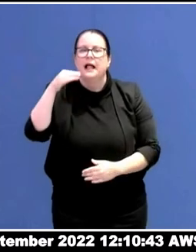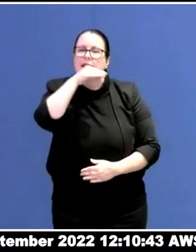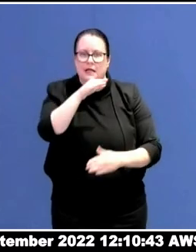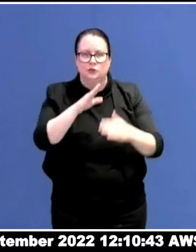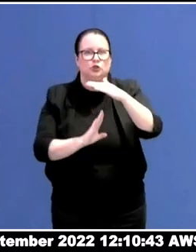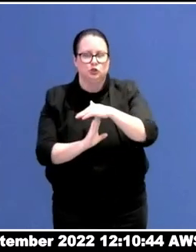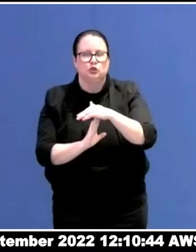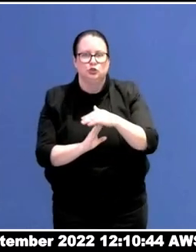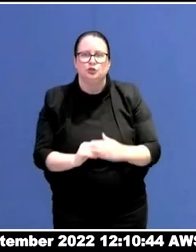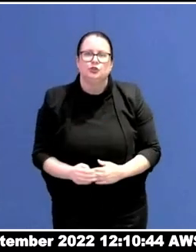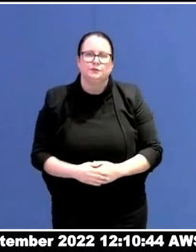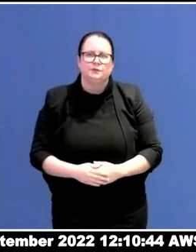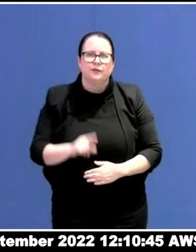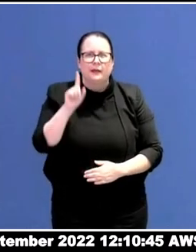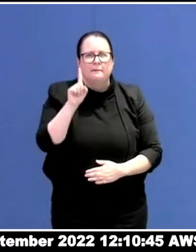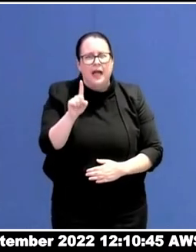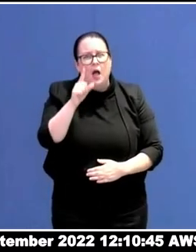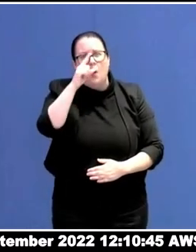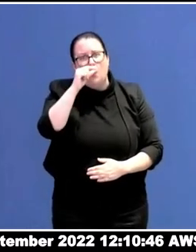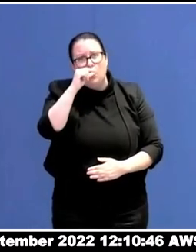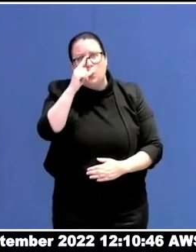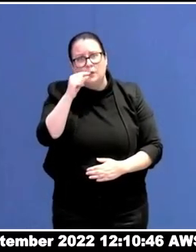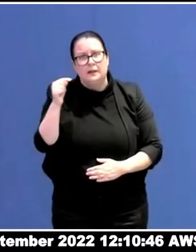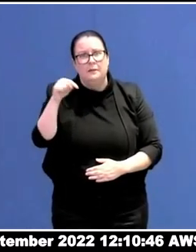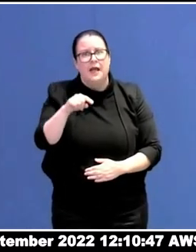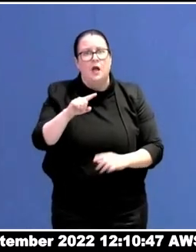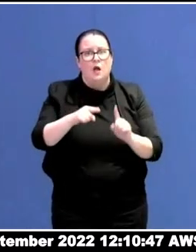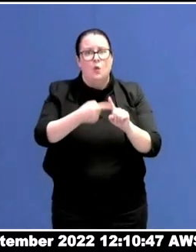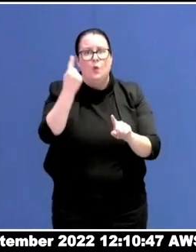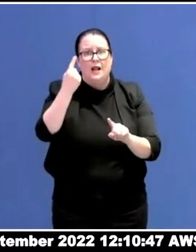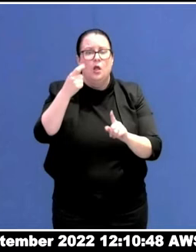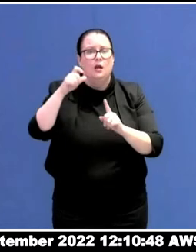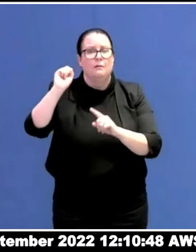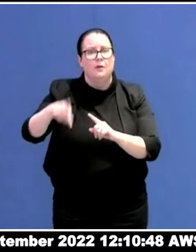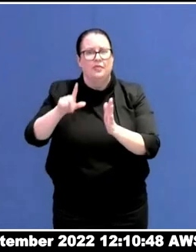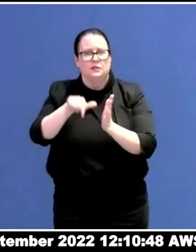However, would it be possible to come back at 1 o'clock Perth time rather than 10 past,